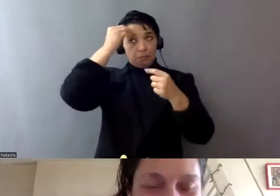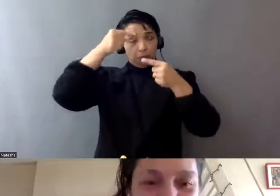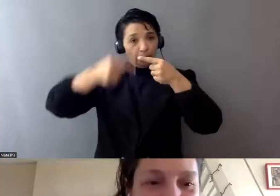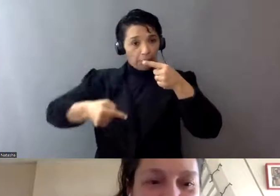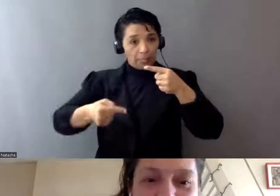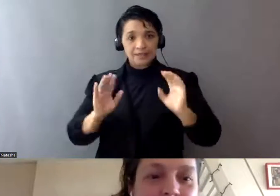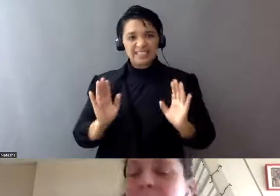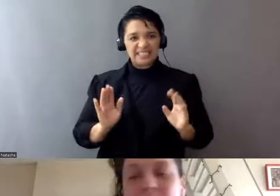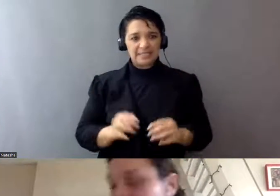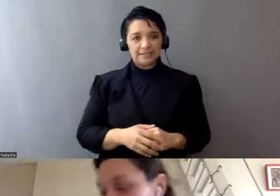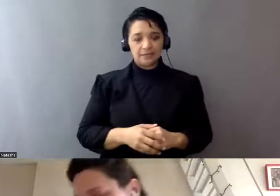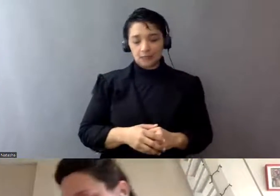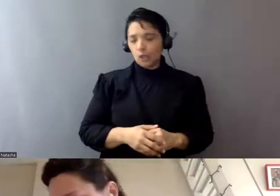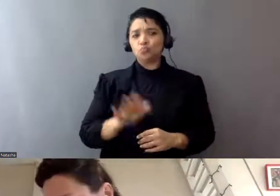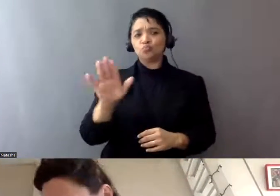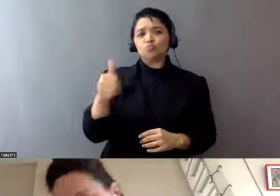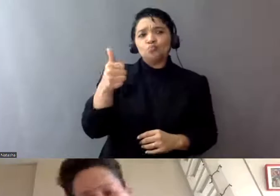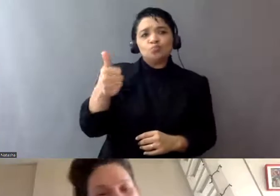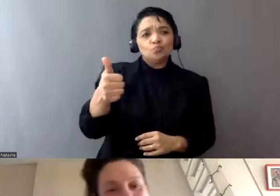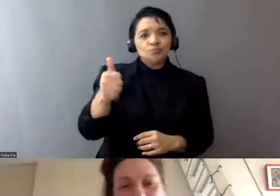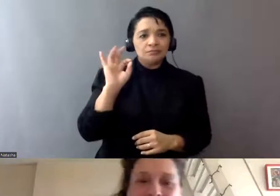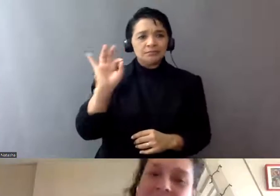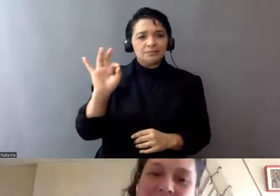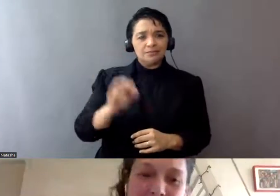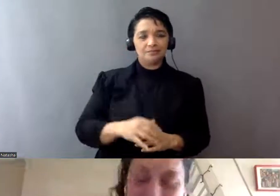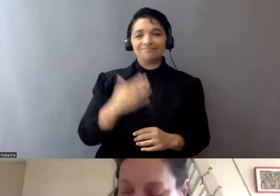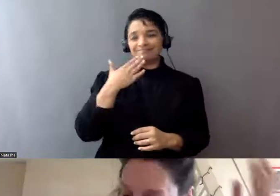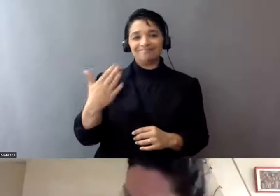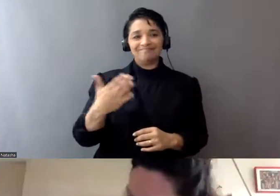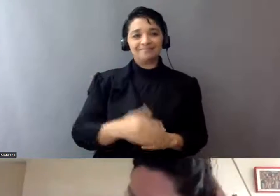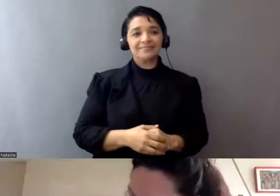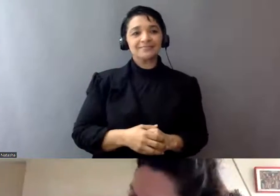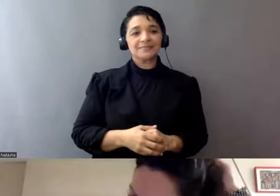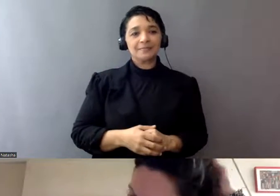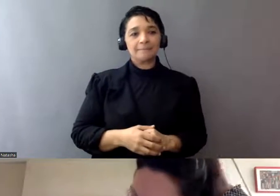You did great, you did really well, thank you so much.